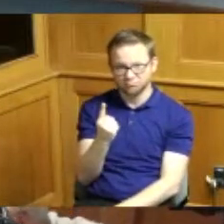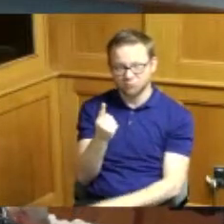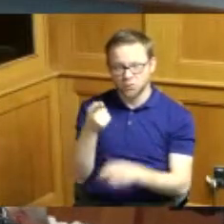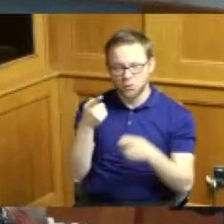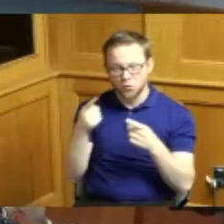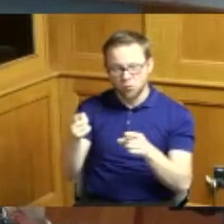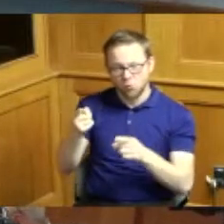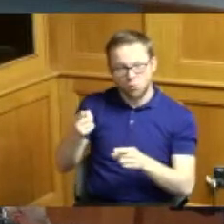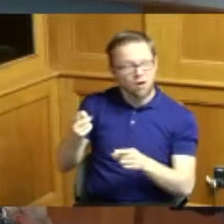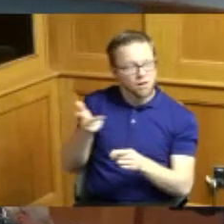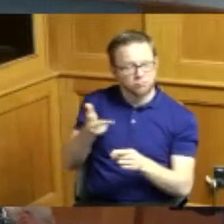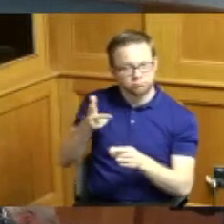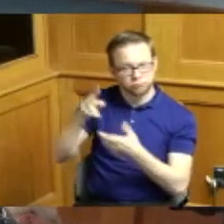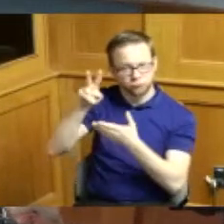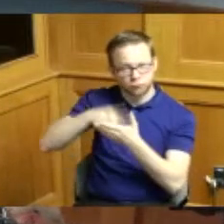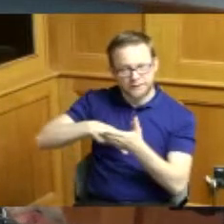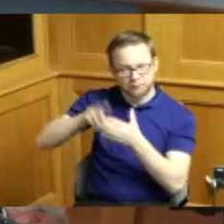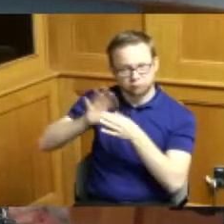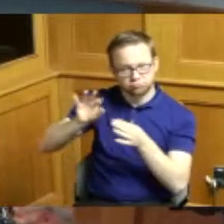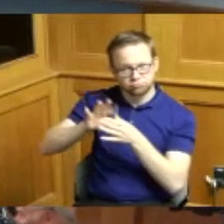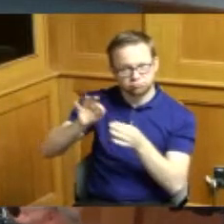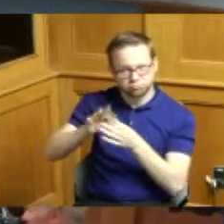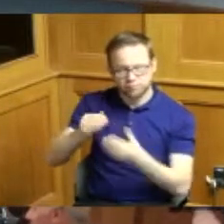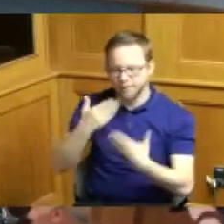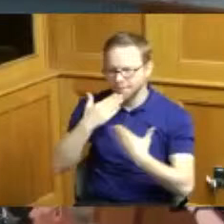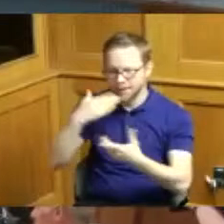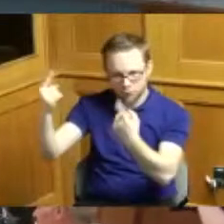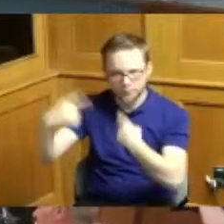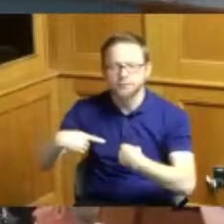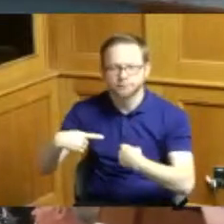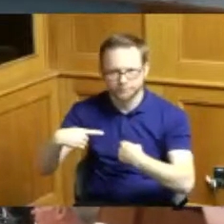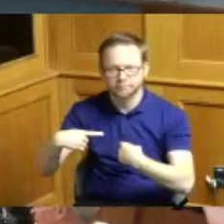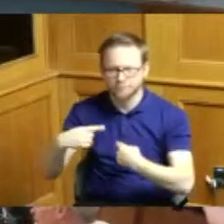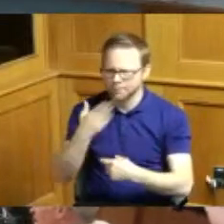proclamation um thank you for being here and thank you for doing the work that you do so